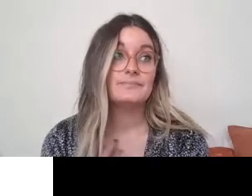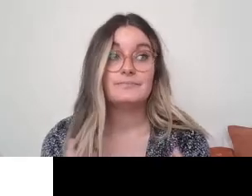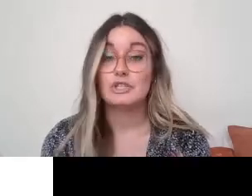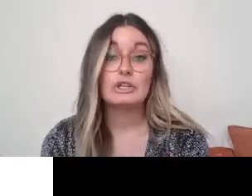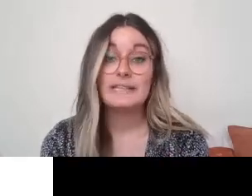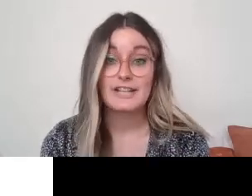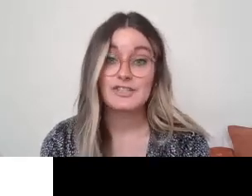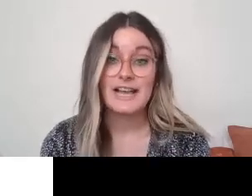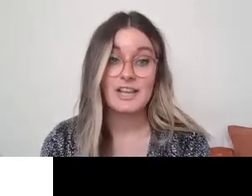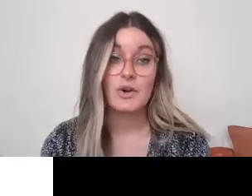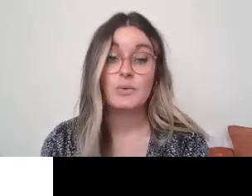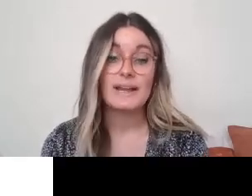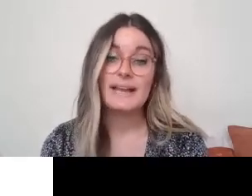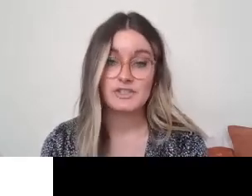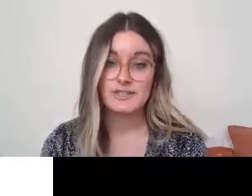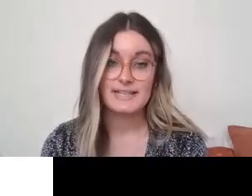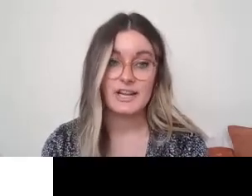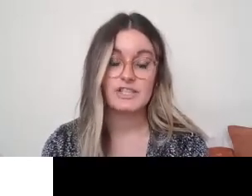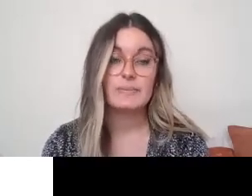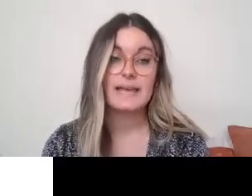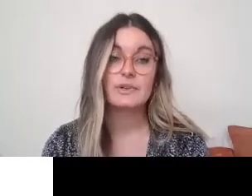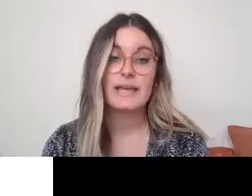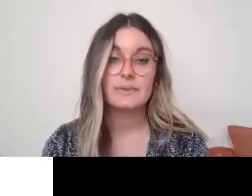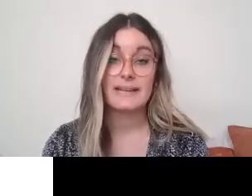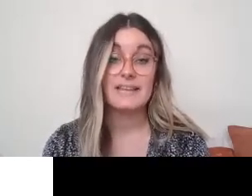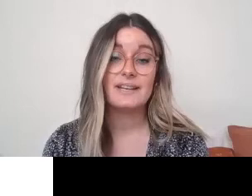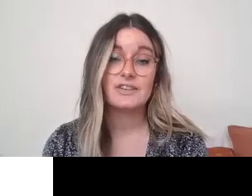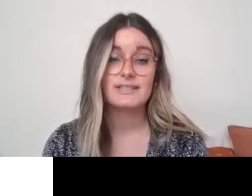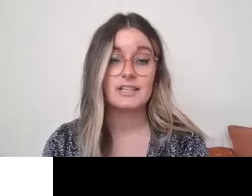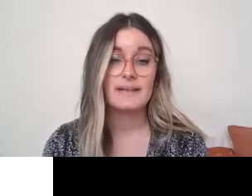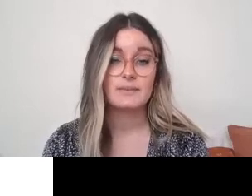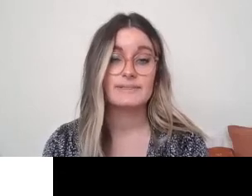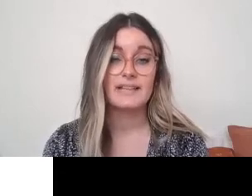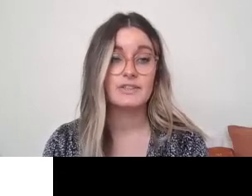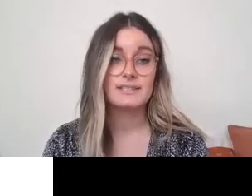journaling exercises on it or writing exercise on it. So being able to implement it even in your syllabus and what that looks like.